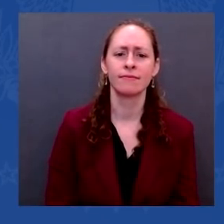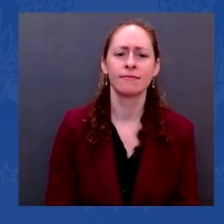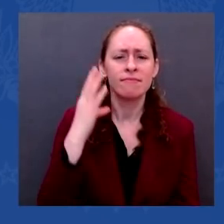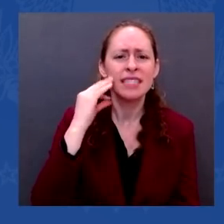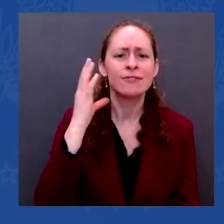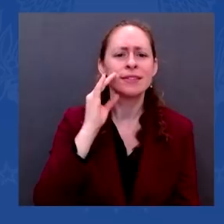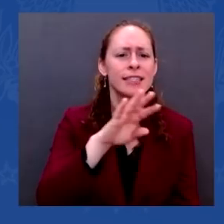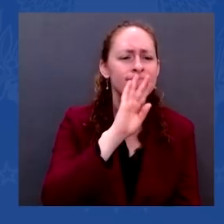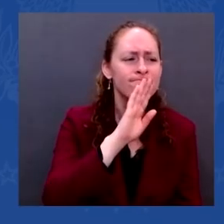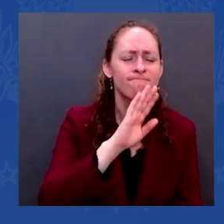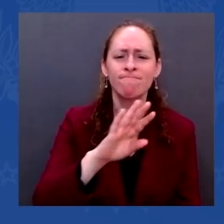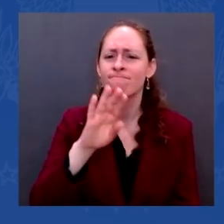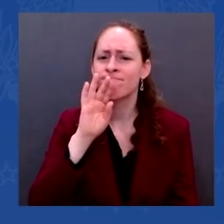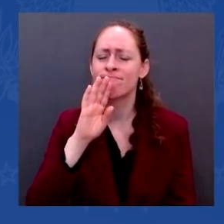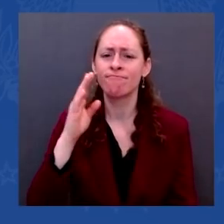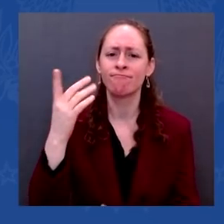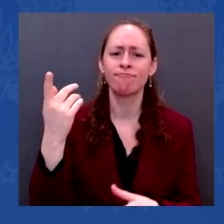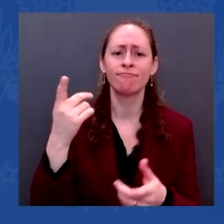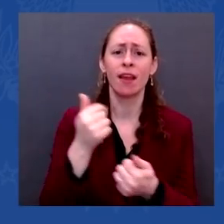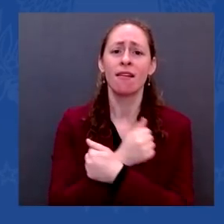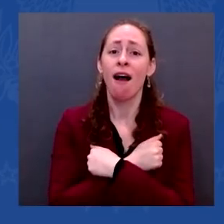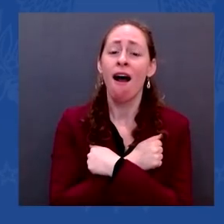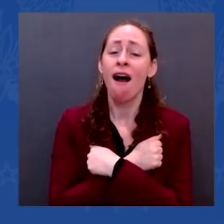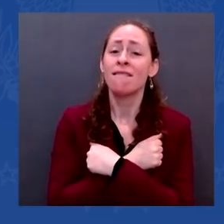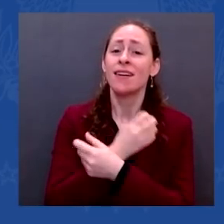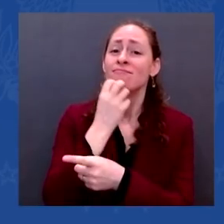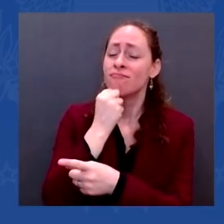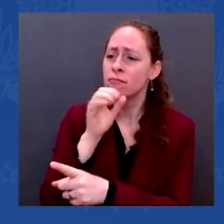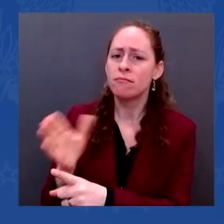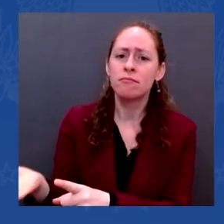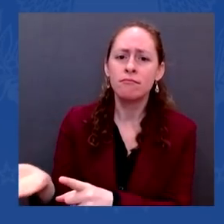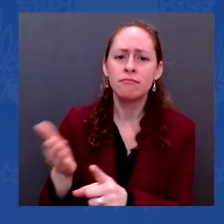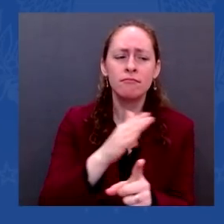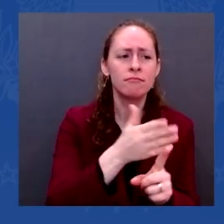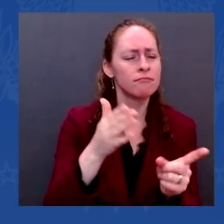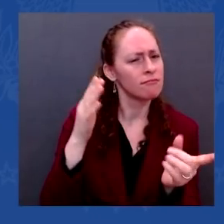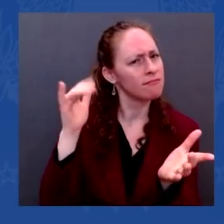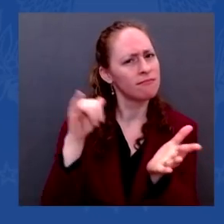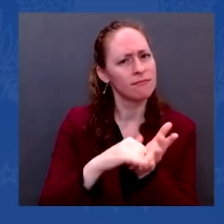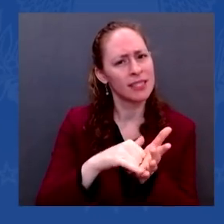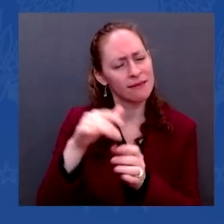We all know as believers that in all things,